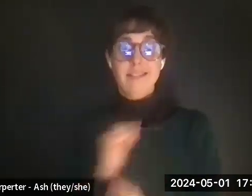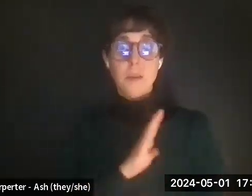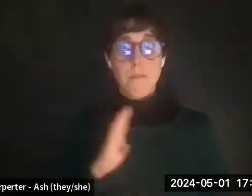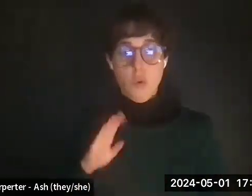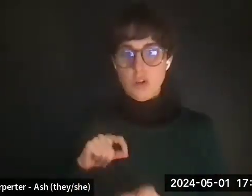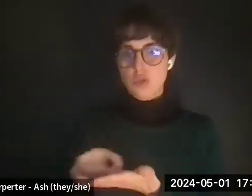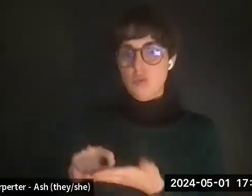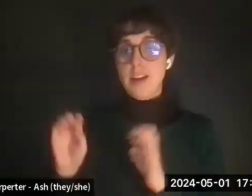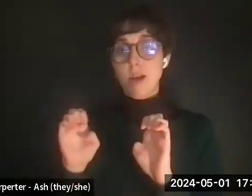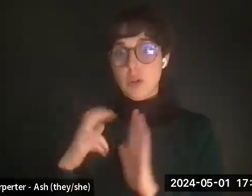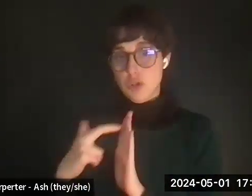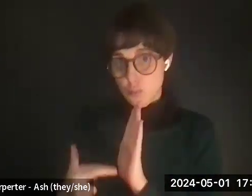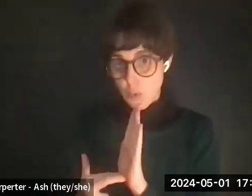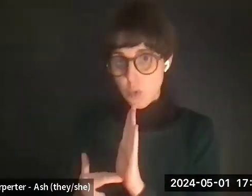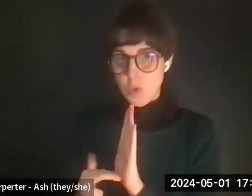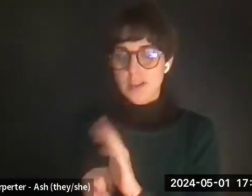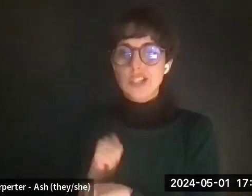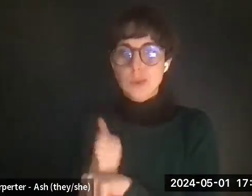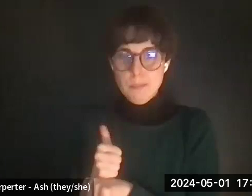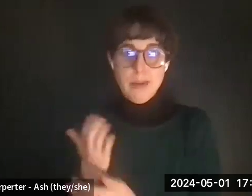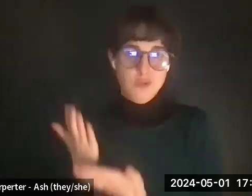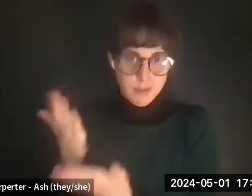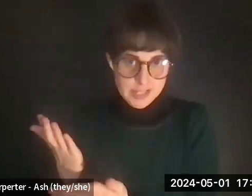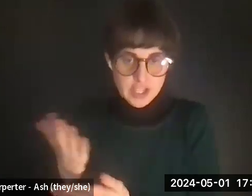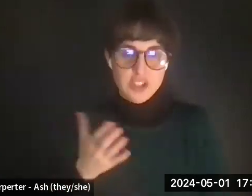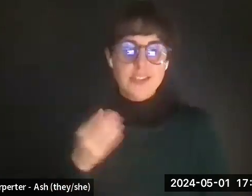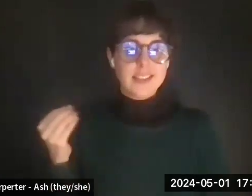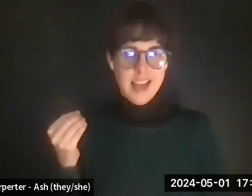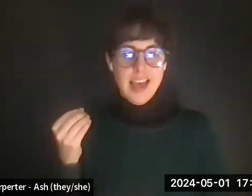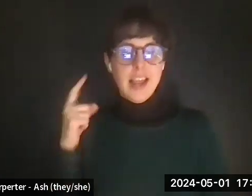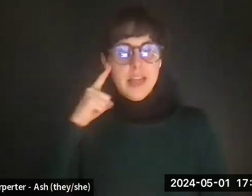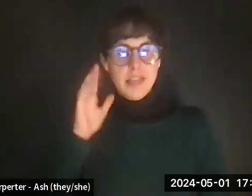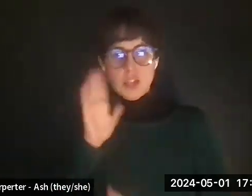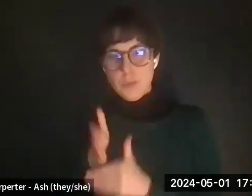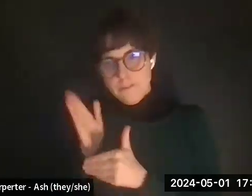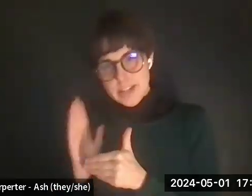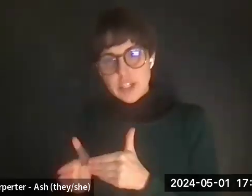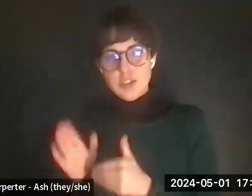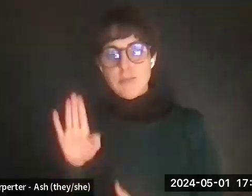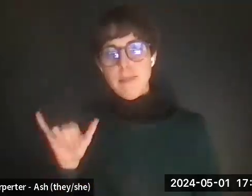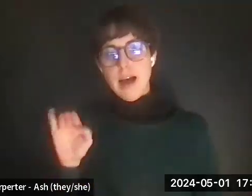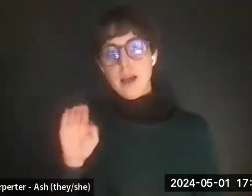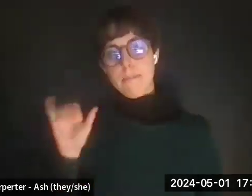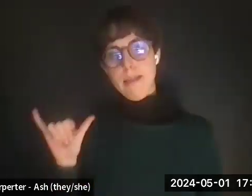to implement the recommendations and anticipates finalizing those rules at their May 17th board meeting.